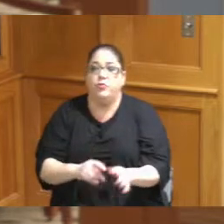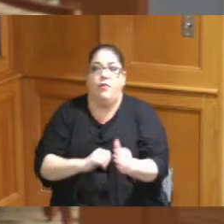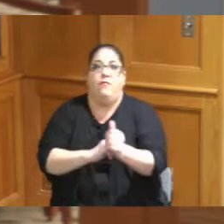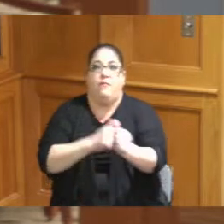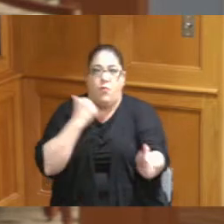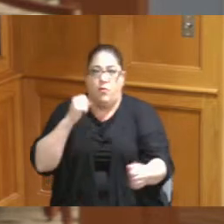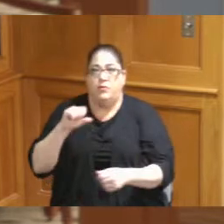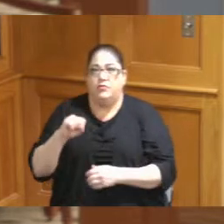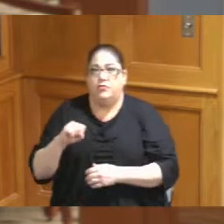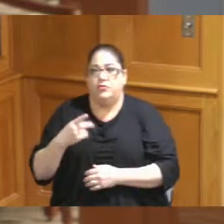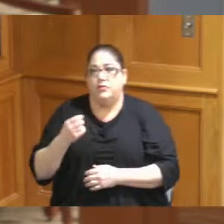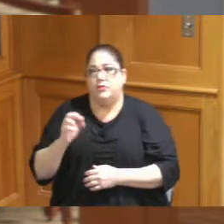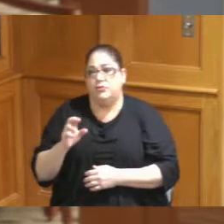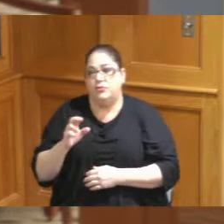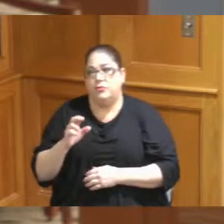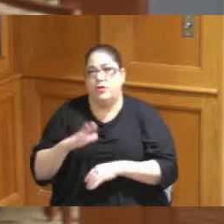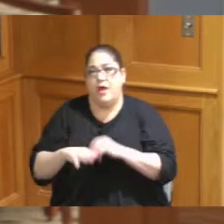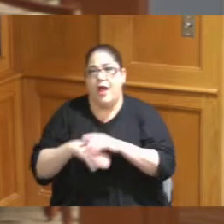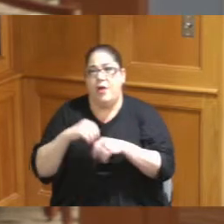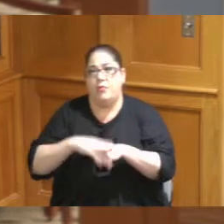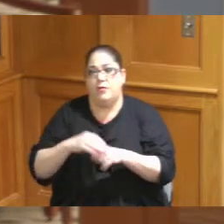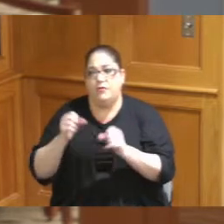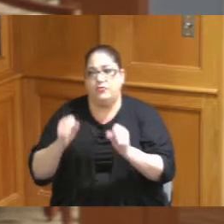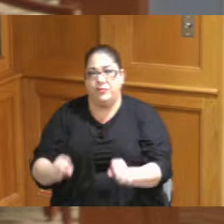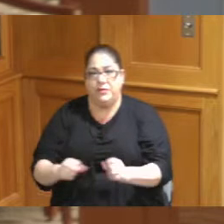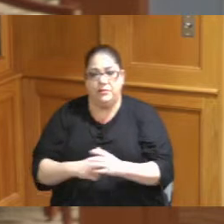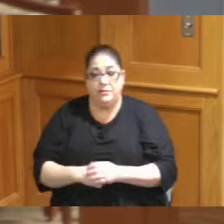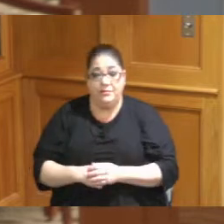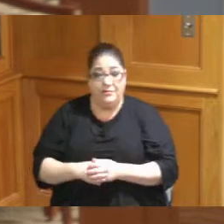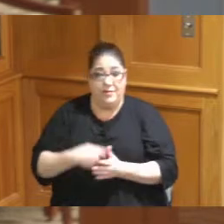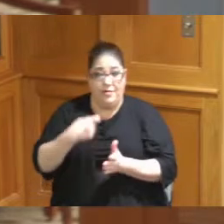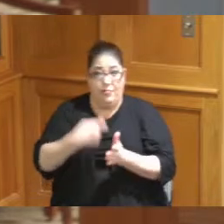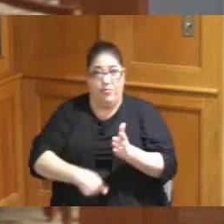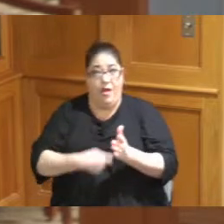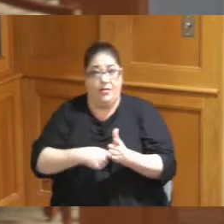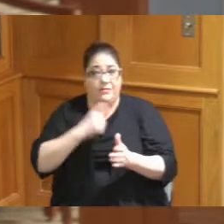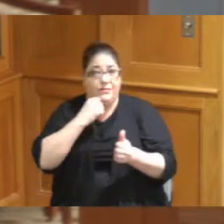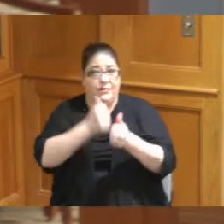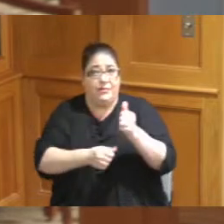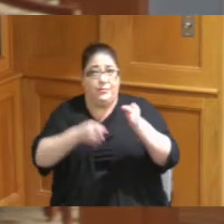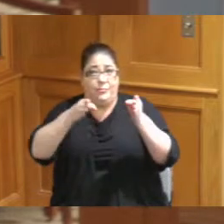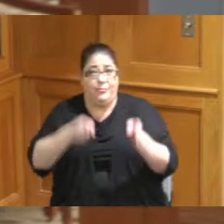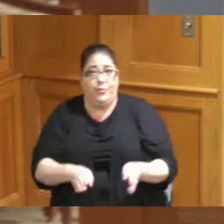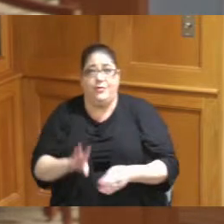a shelter the price tag for each person who does land on the street or in a shelter is six thousand